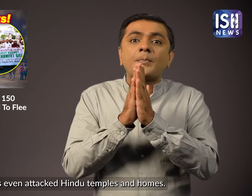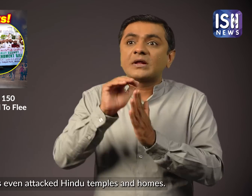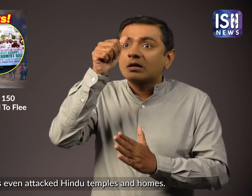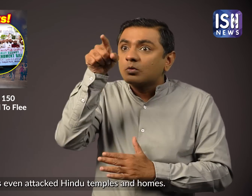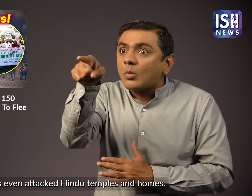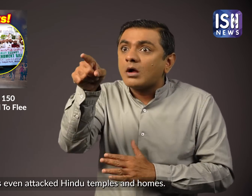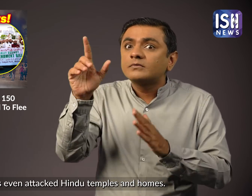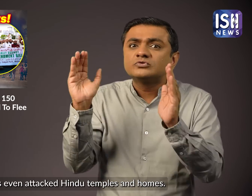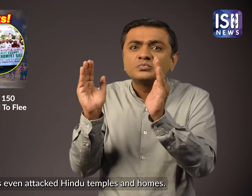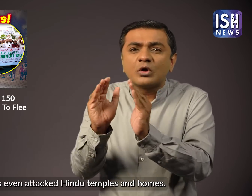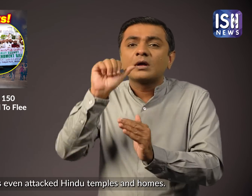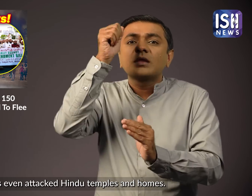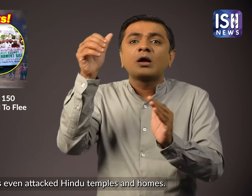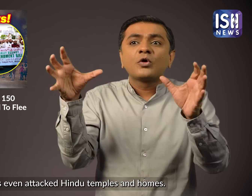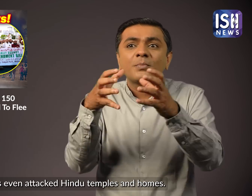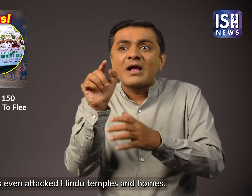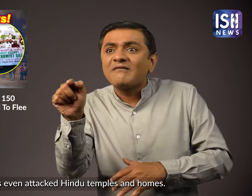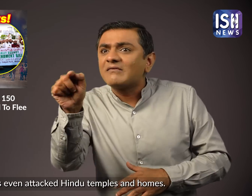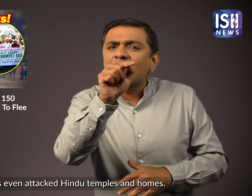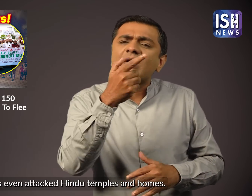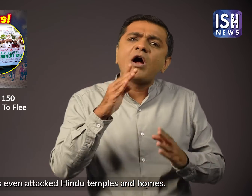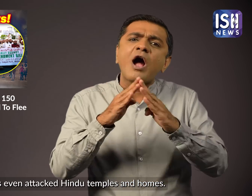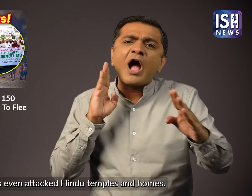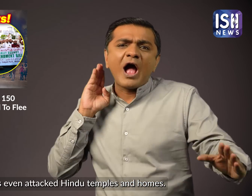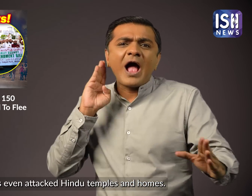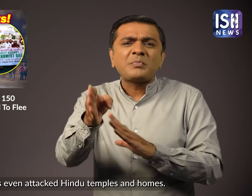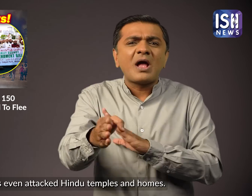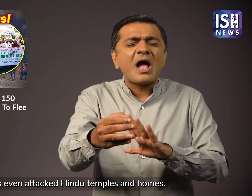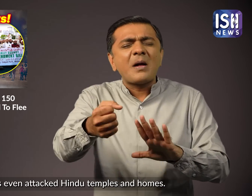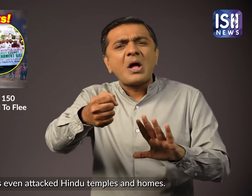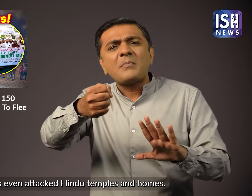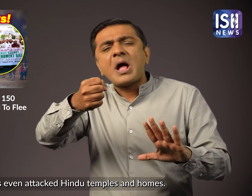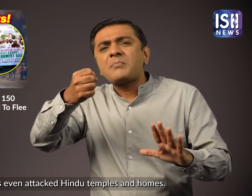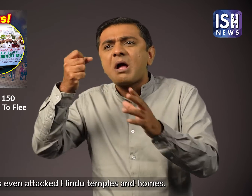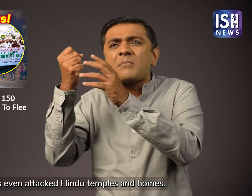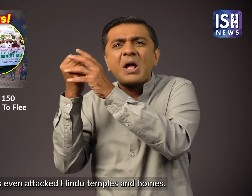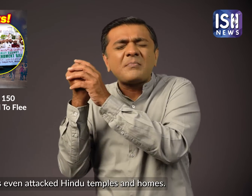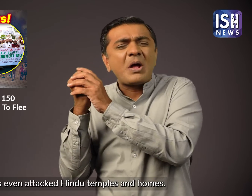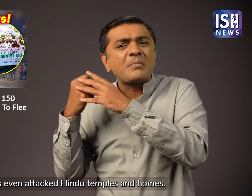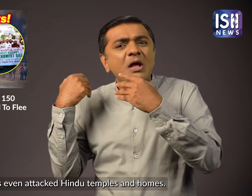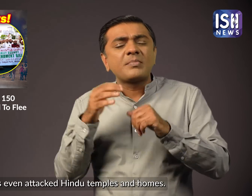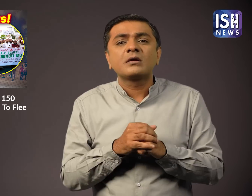Mobs even attacked Hindu temples and homes.